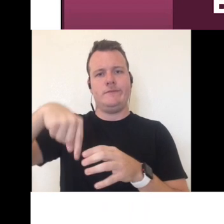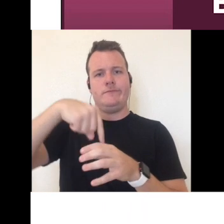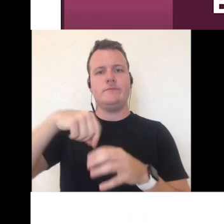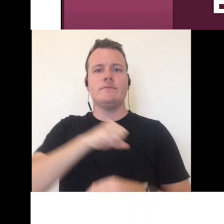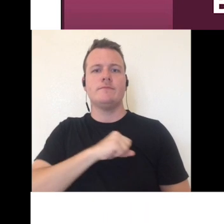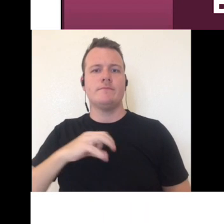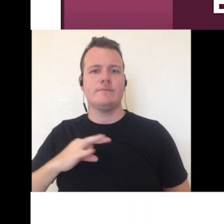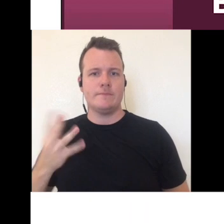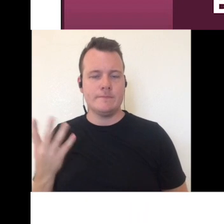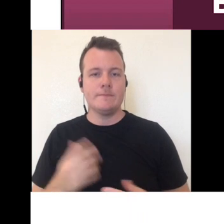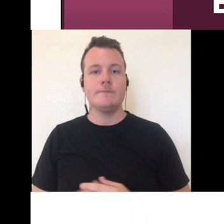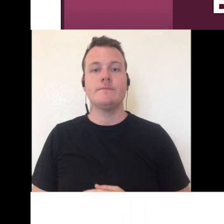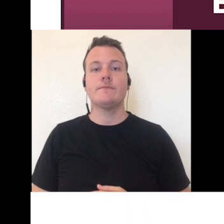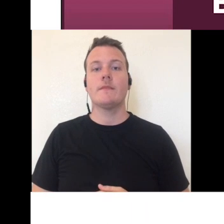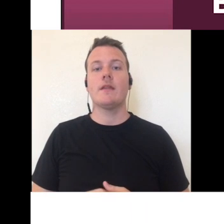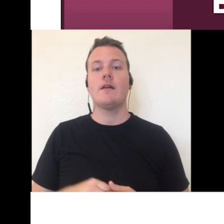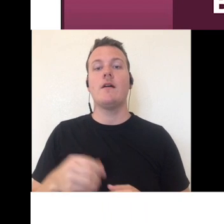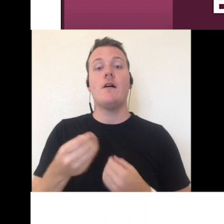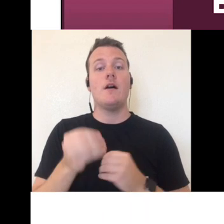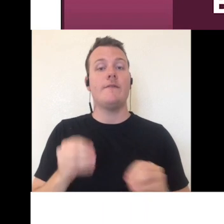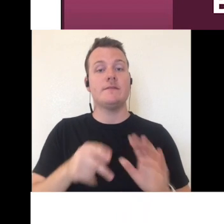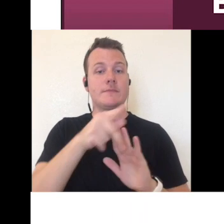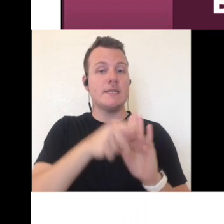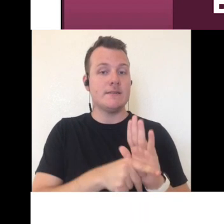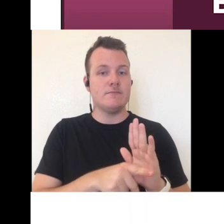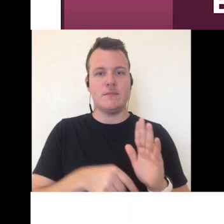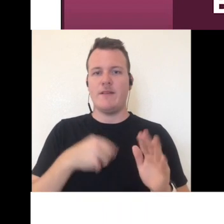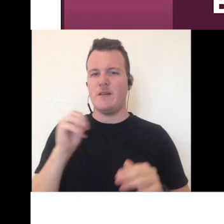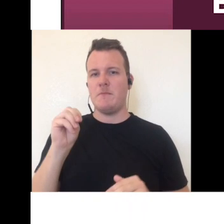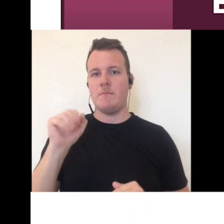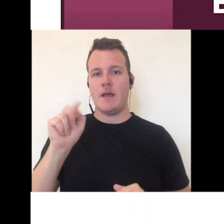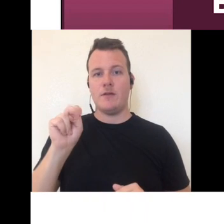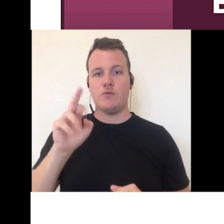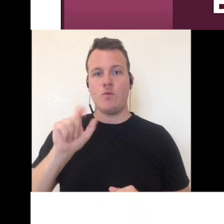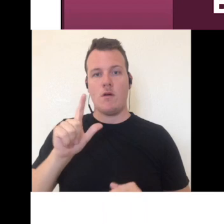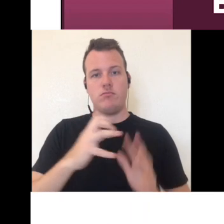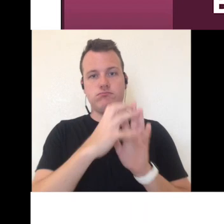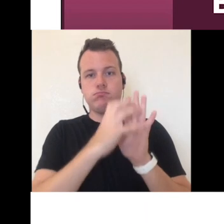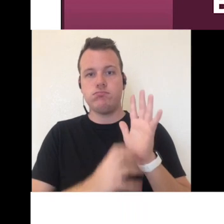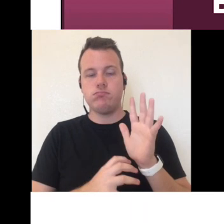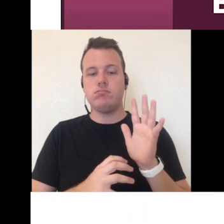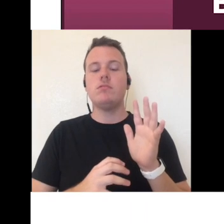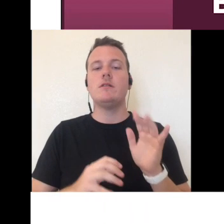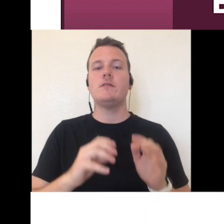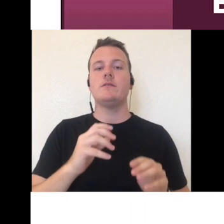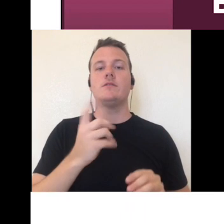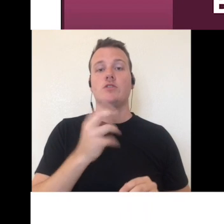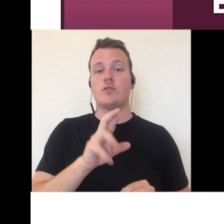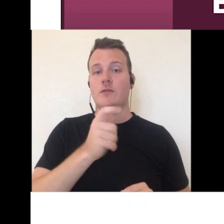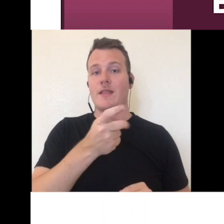your internal personnel office policies- policies and procedures manual? Dr.